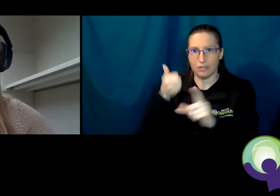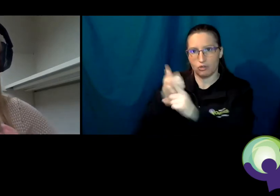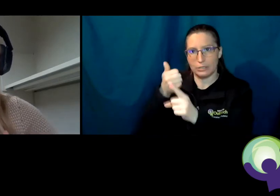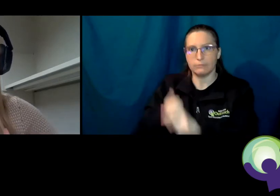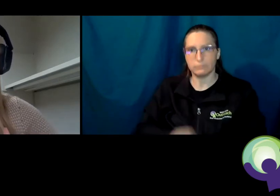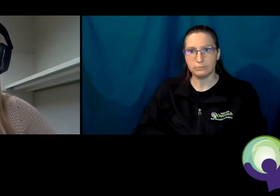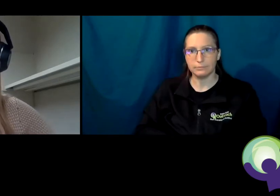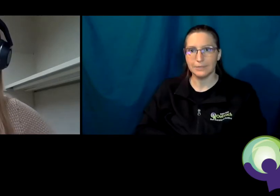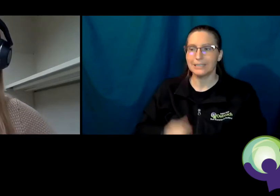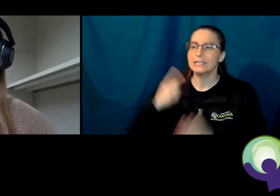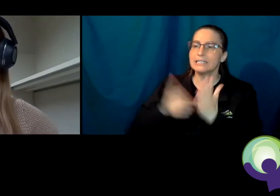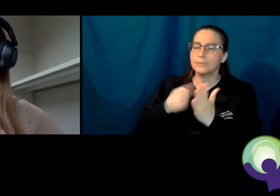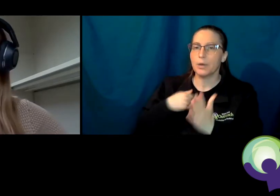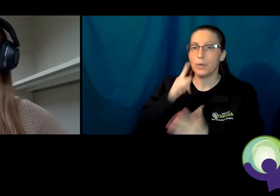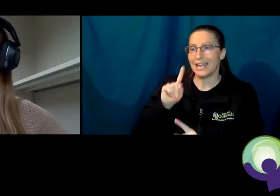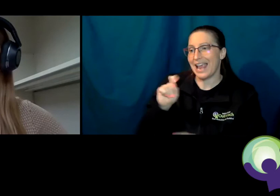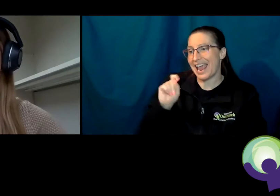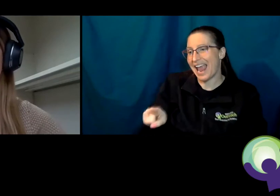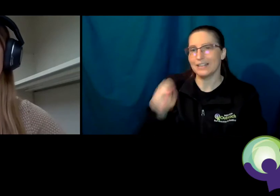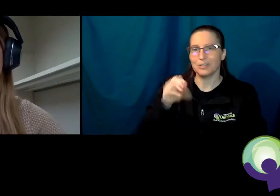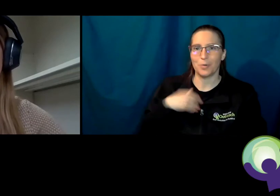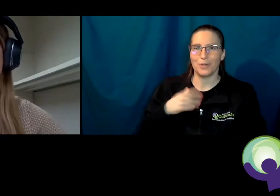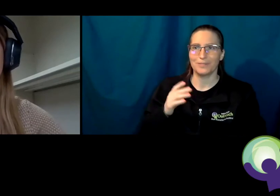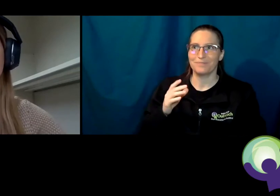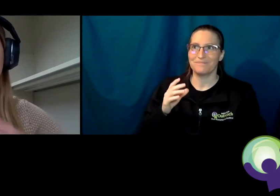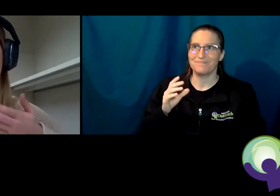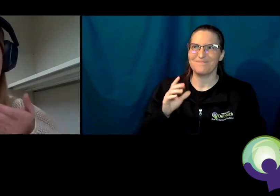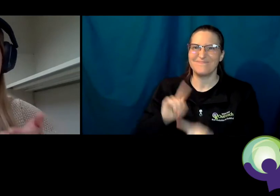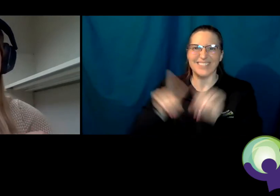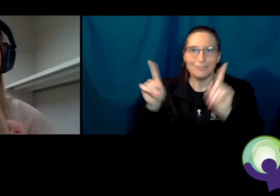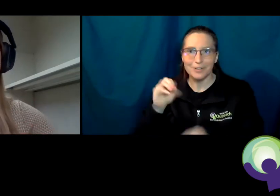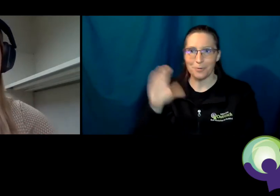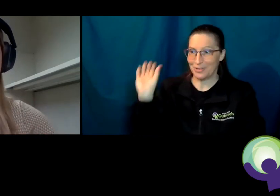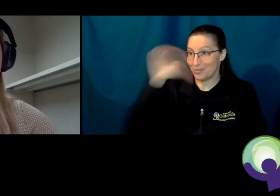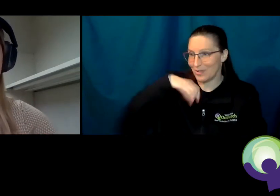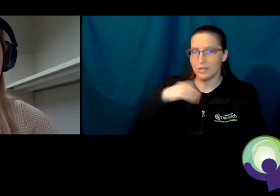different or maybe strange interview questions and it's because we really want to get to know you as